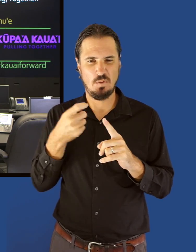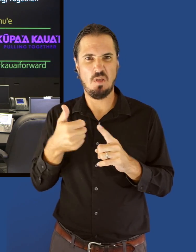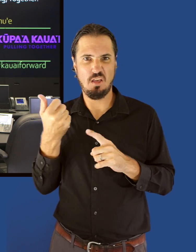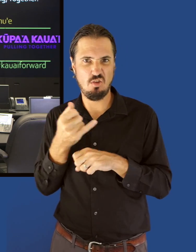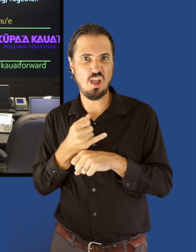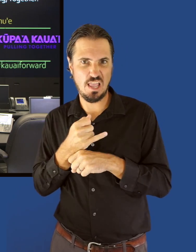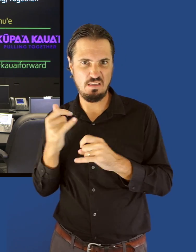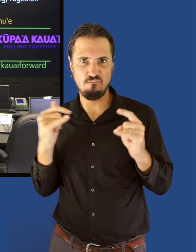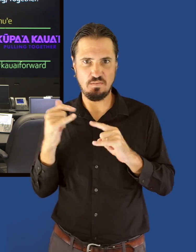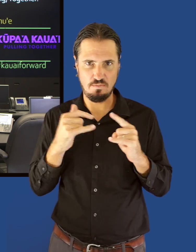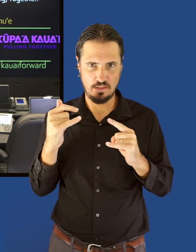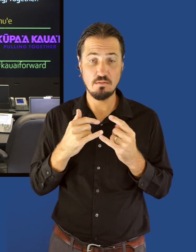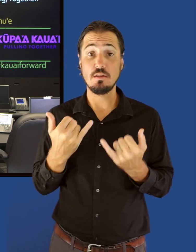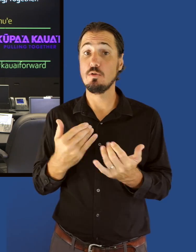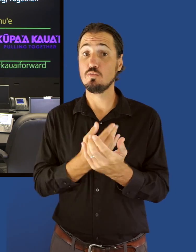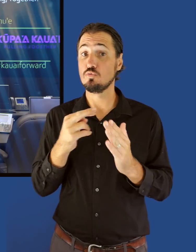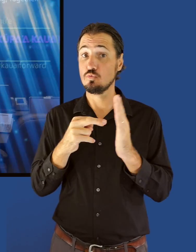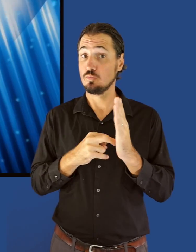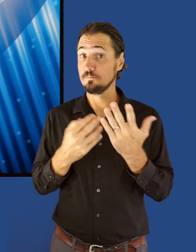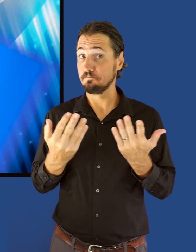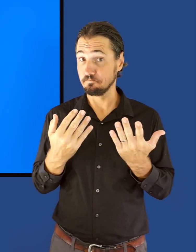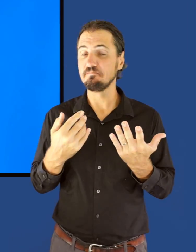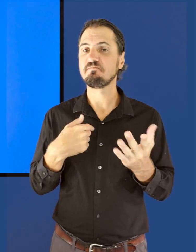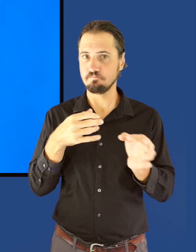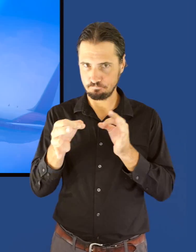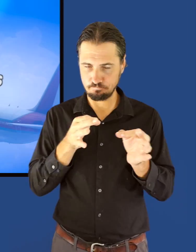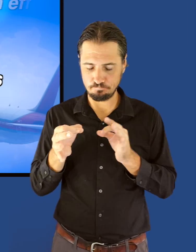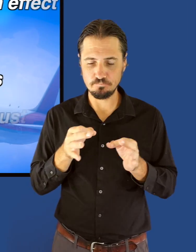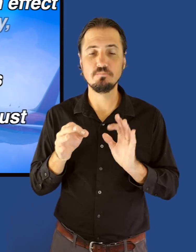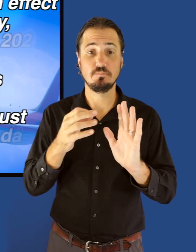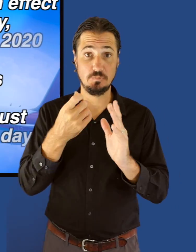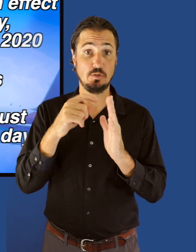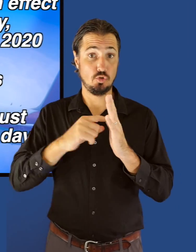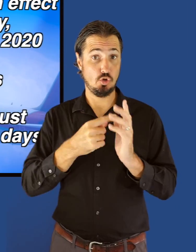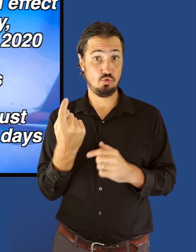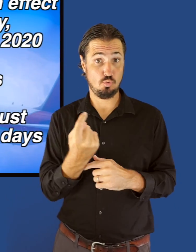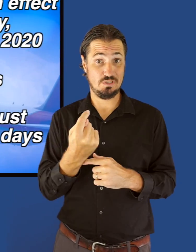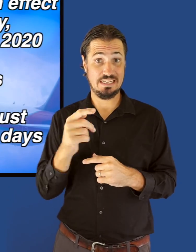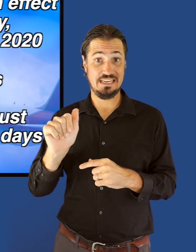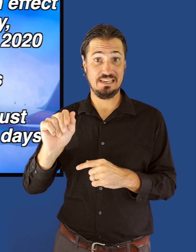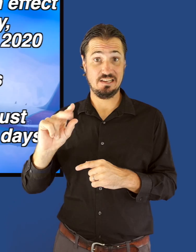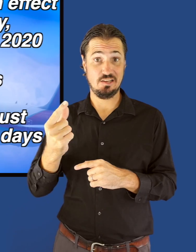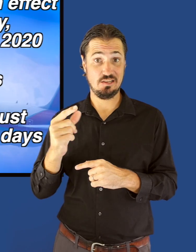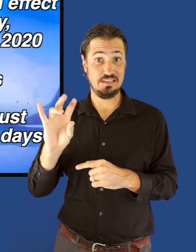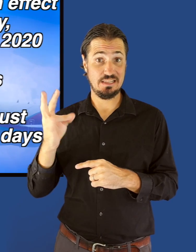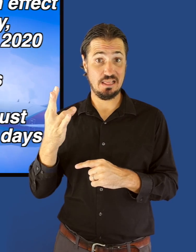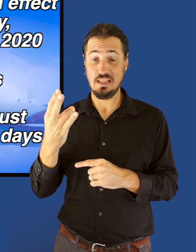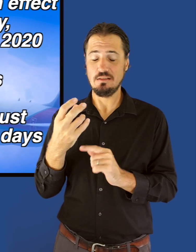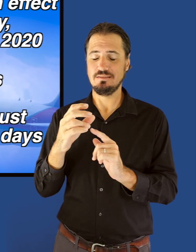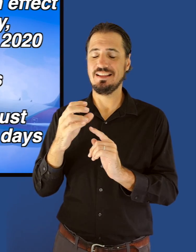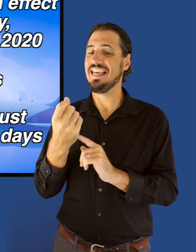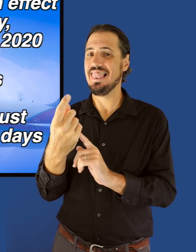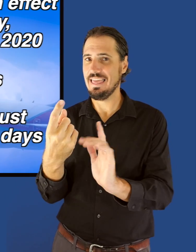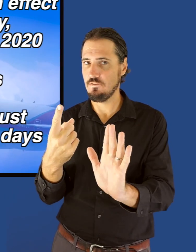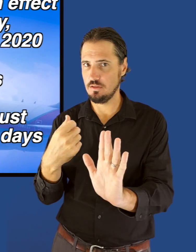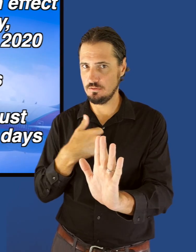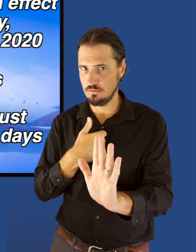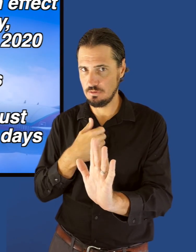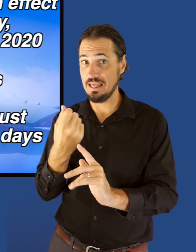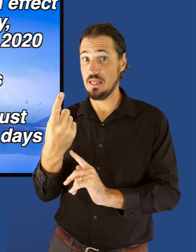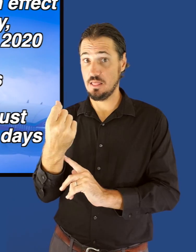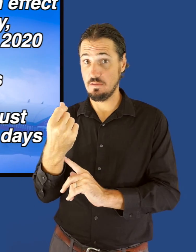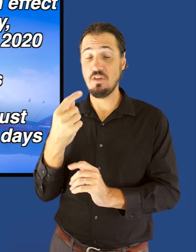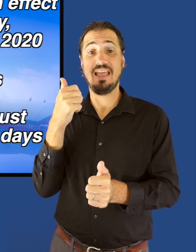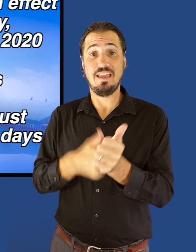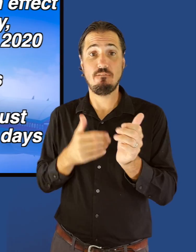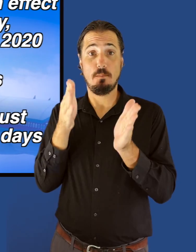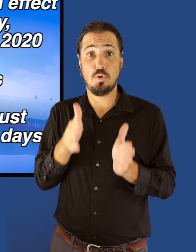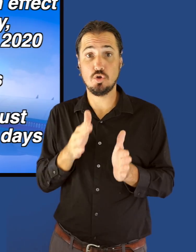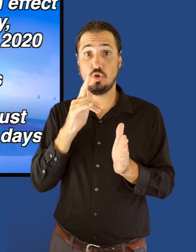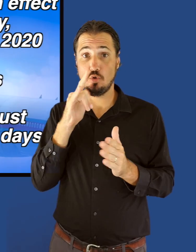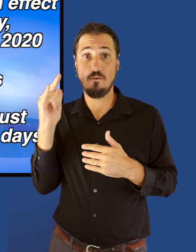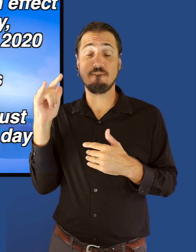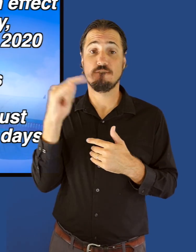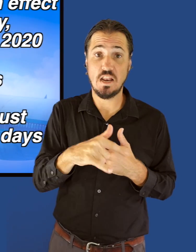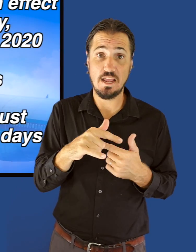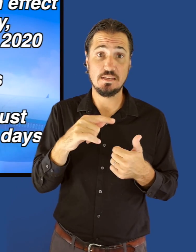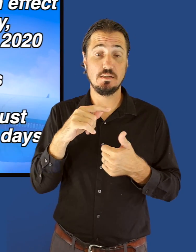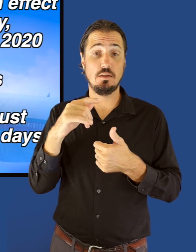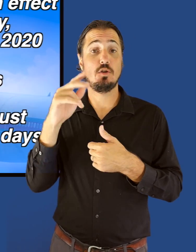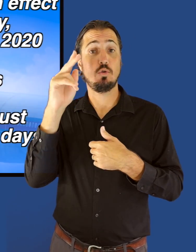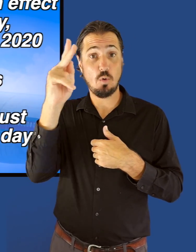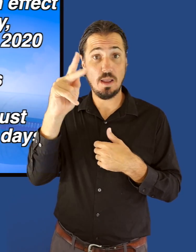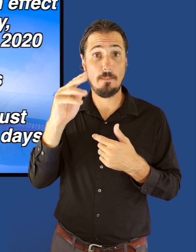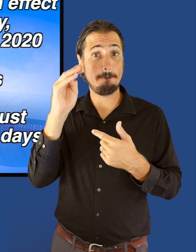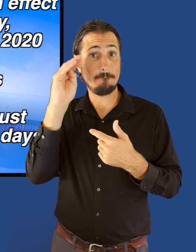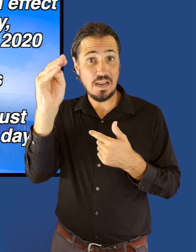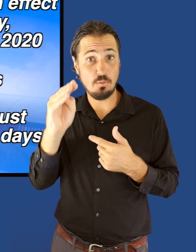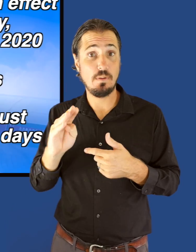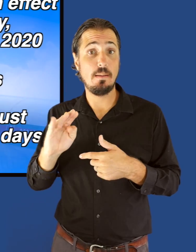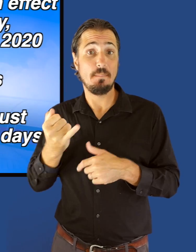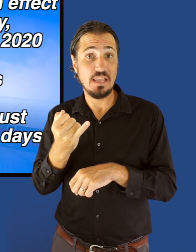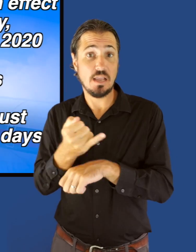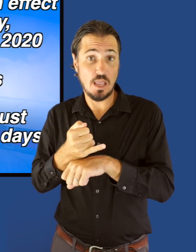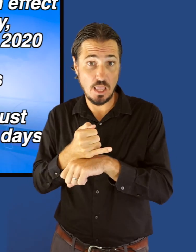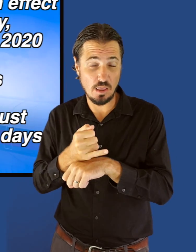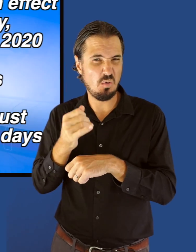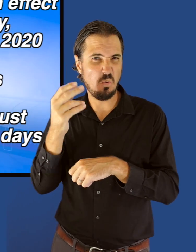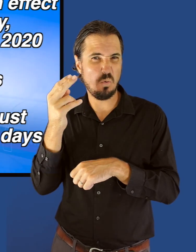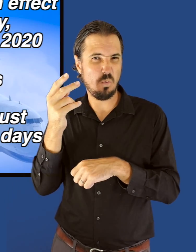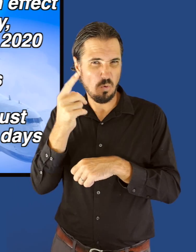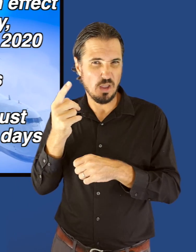Here’s the new rule on quarantines: Starting Tuesday, August 11, every person arriving on Kaua‘i, Hawai‘i Island, or Maui County MUST quarantine for 14 days. Regardless of whether you are a resident or visitor. Regardless of whether you came from the mainland, or O‘ahu, or another neighbor island. If you arrive here on Kaua‘i after August 11, you will be required to quarantine for 14 days.